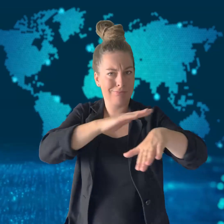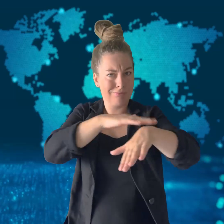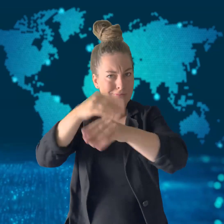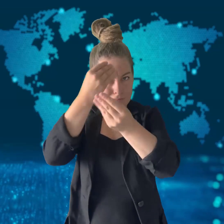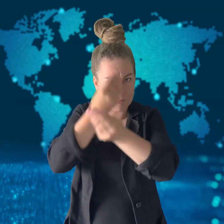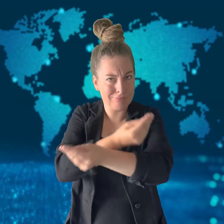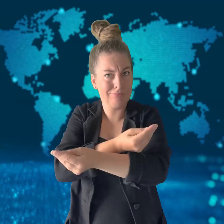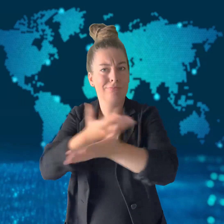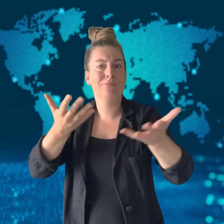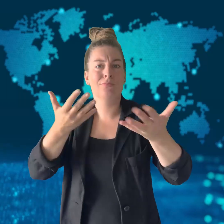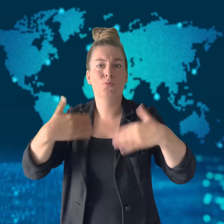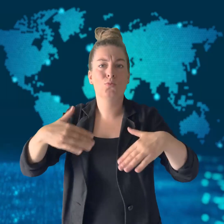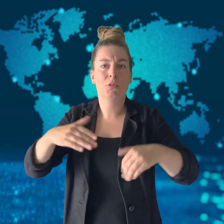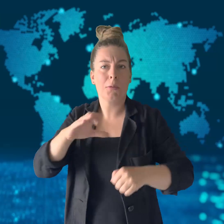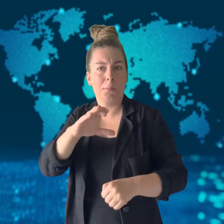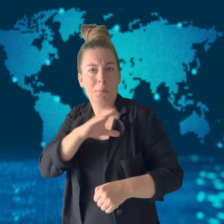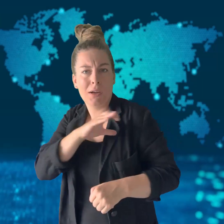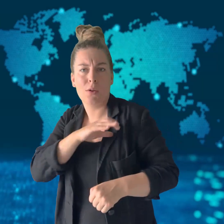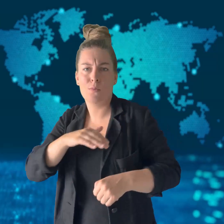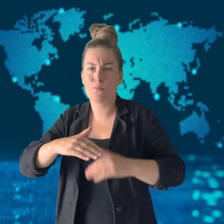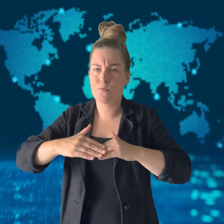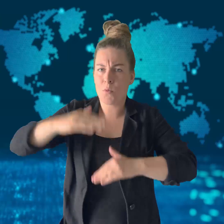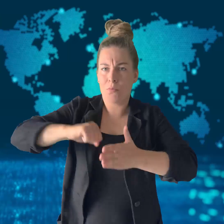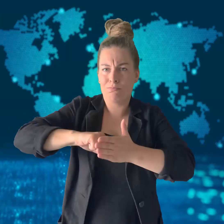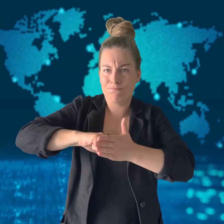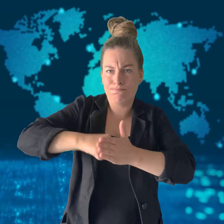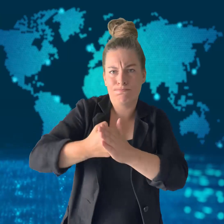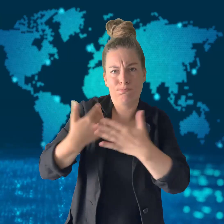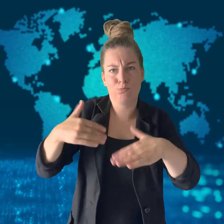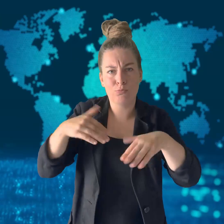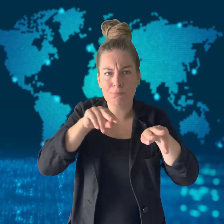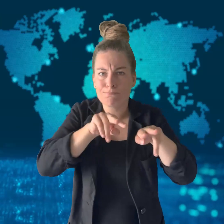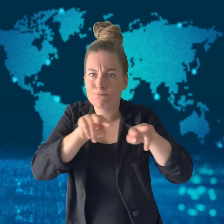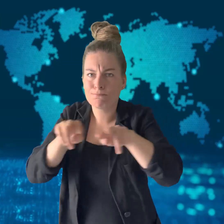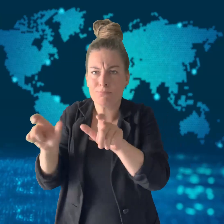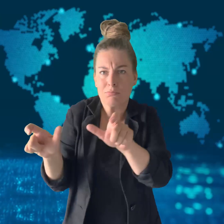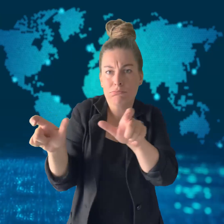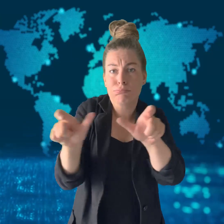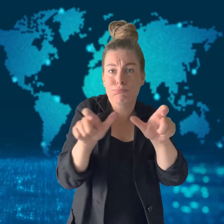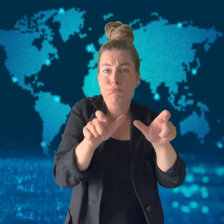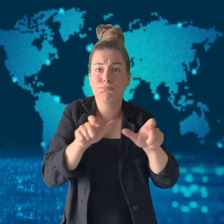The games begin in Paris on July 26th and last until August 11th.